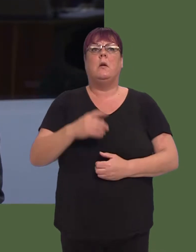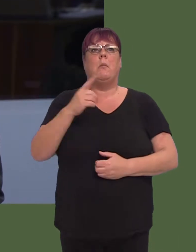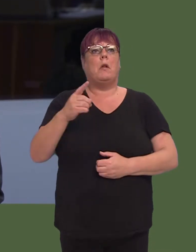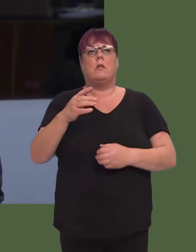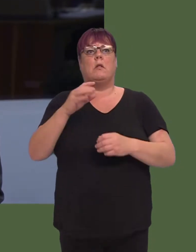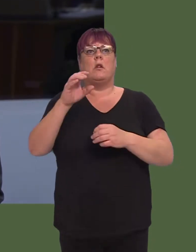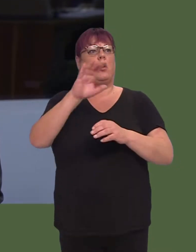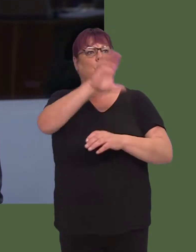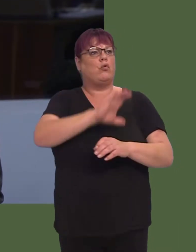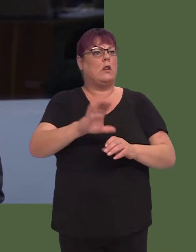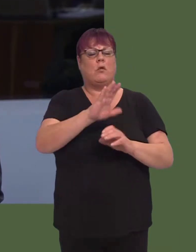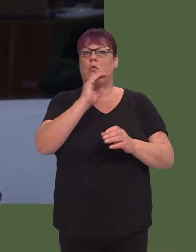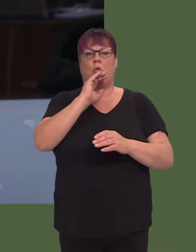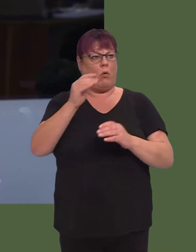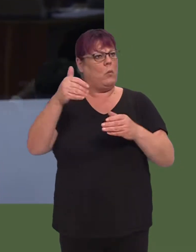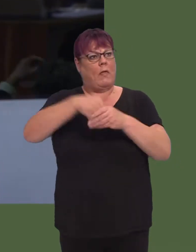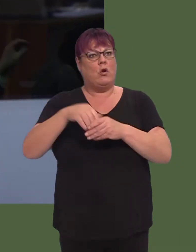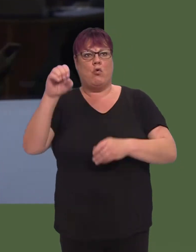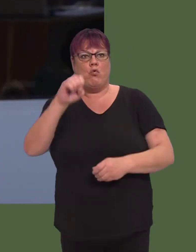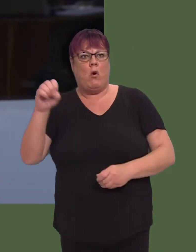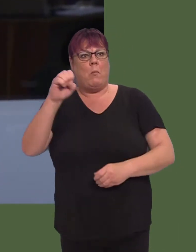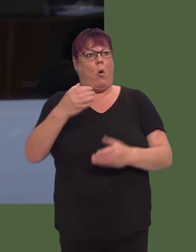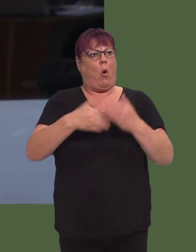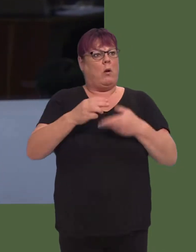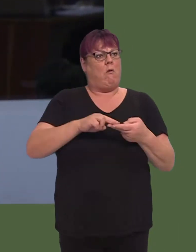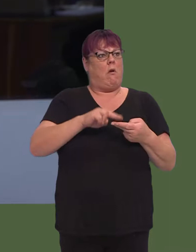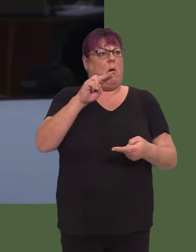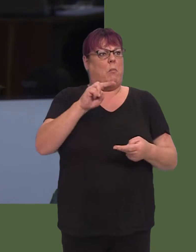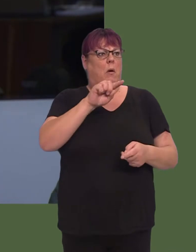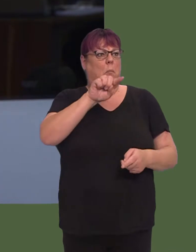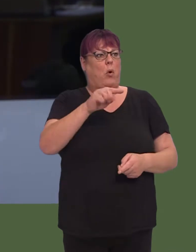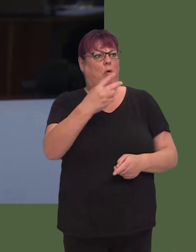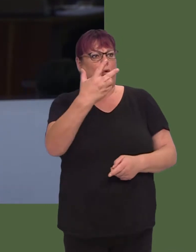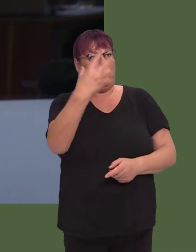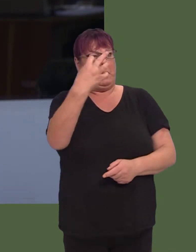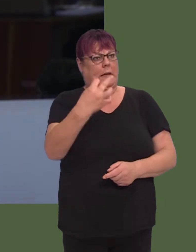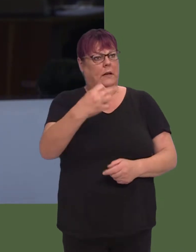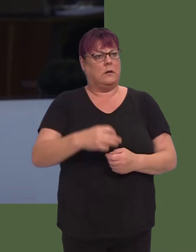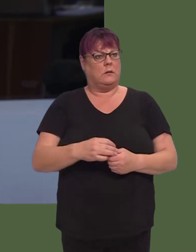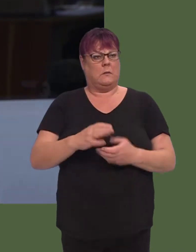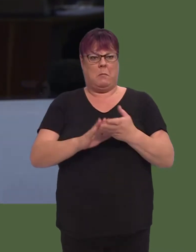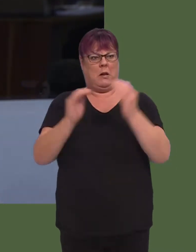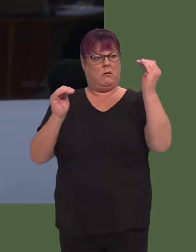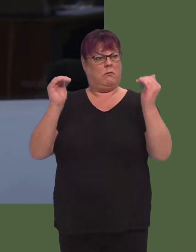However, export to non-EU countries increased only by 0.3 per cent.